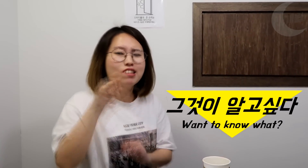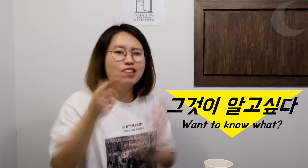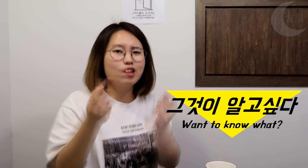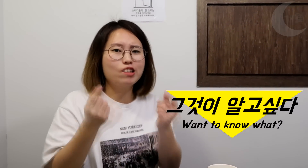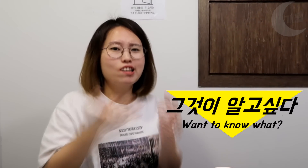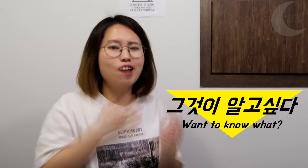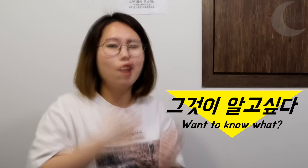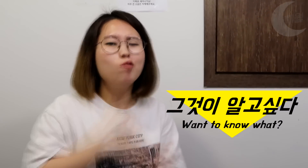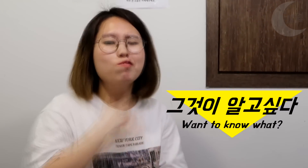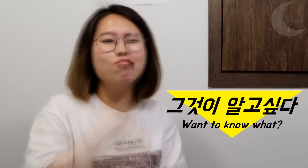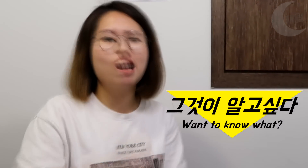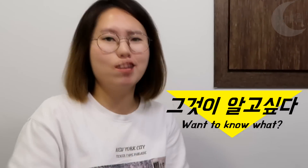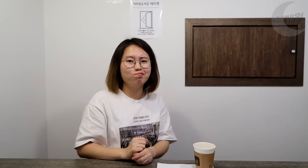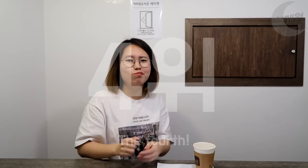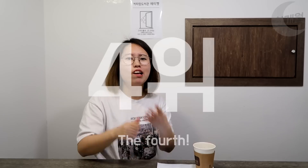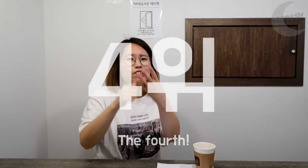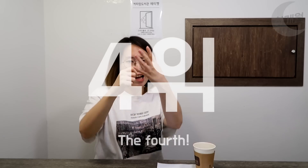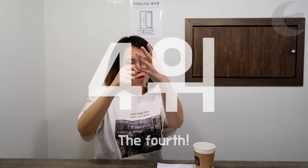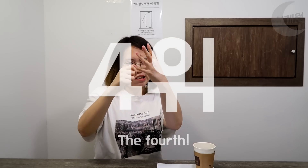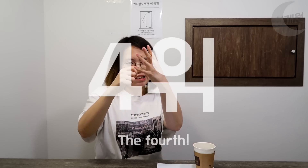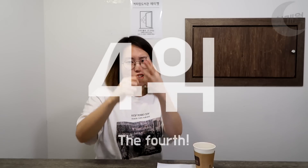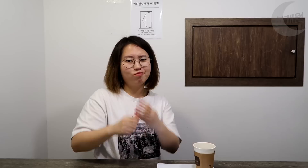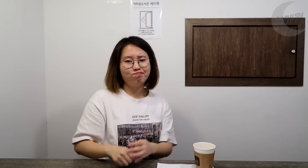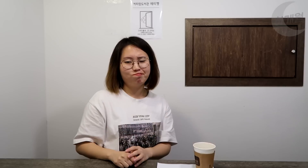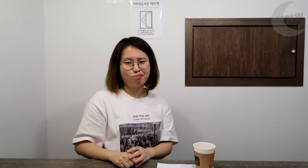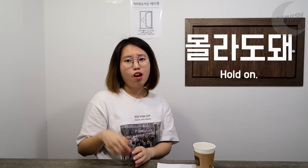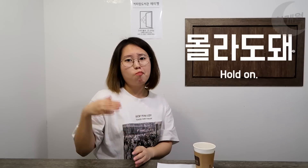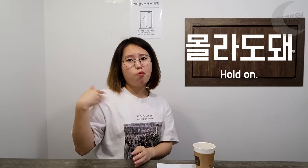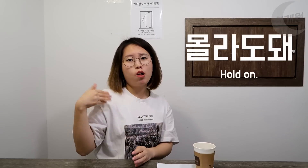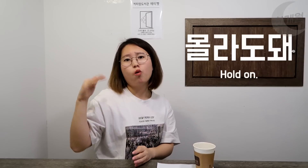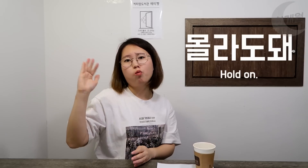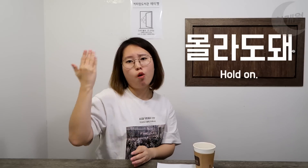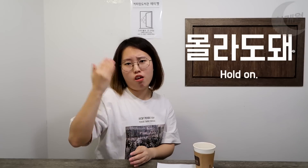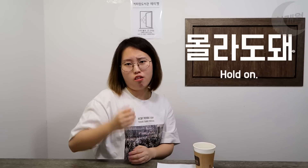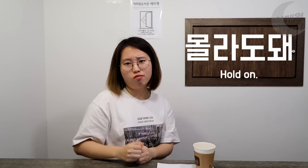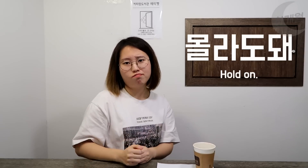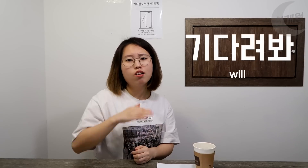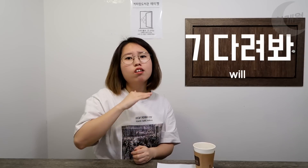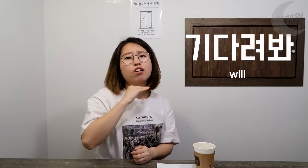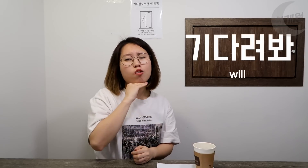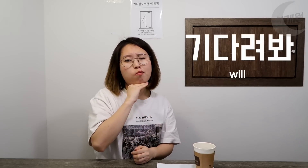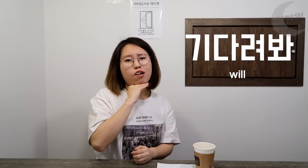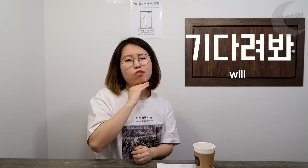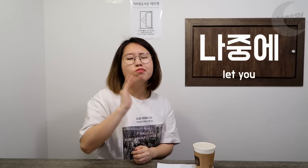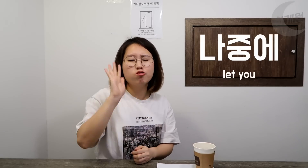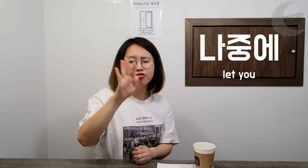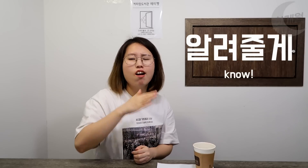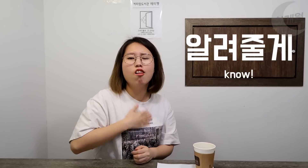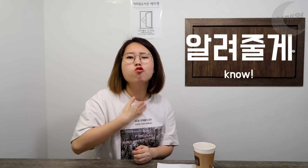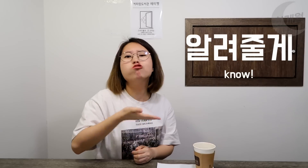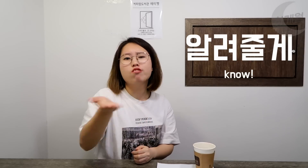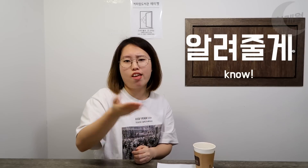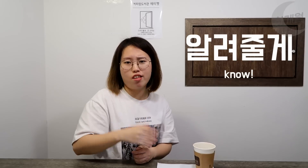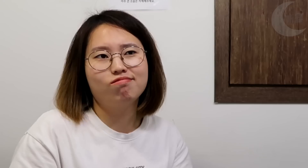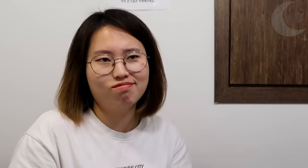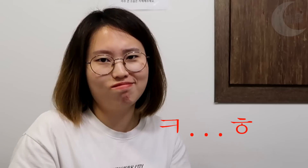Want to know what? The fourth! Hold on, will let you know!